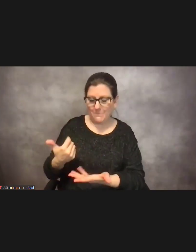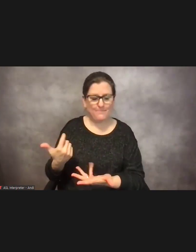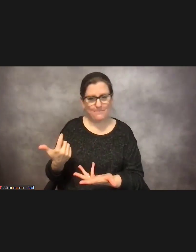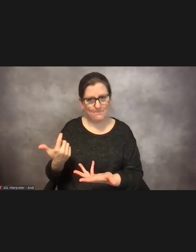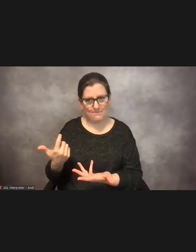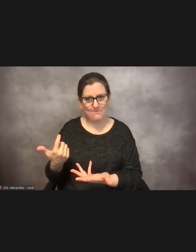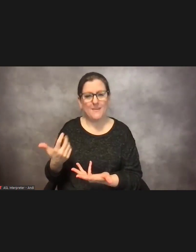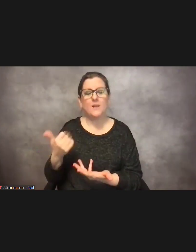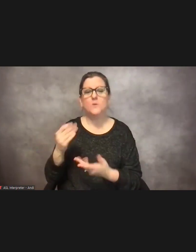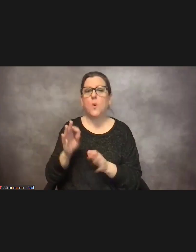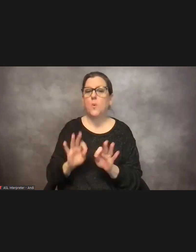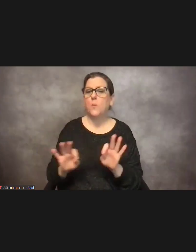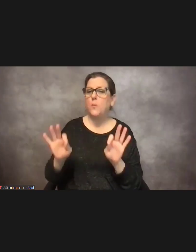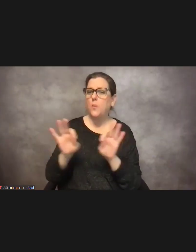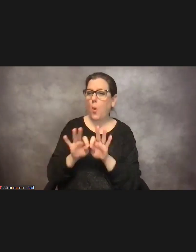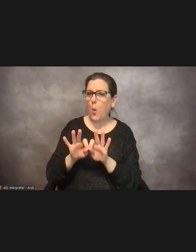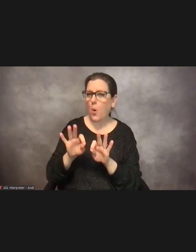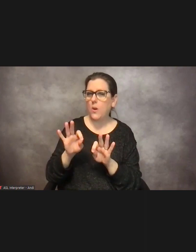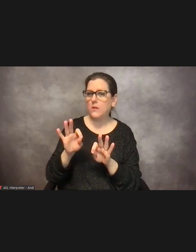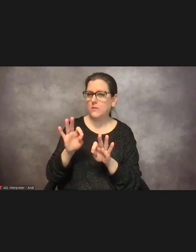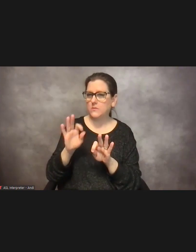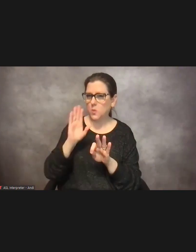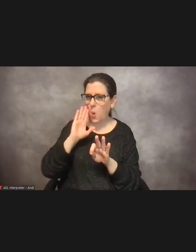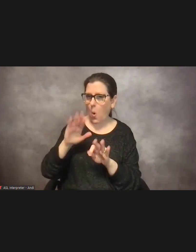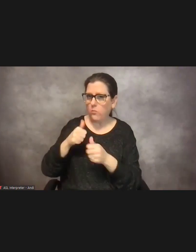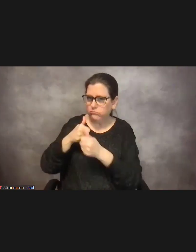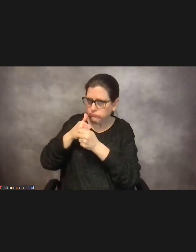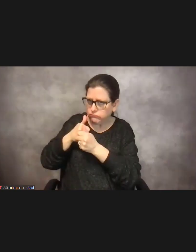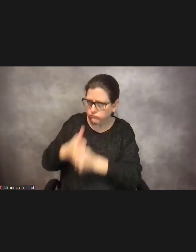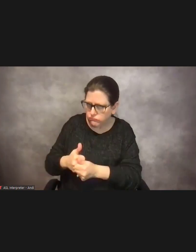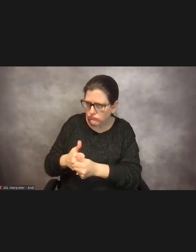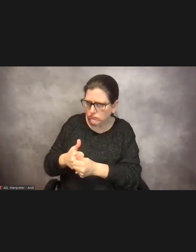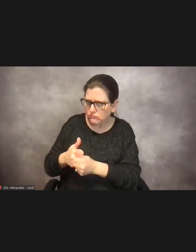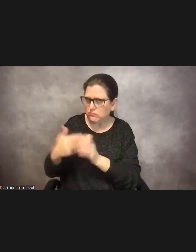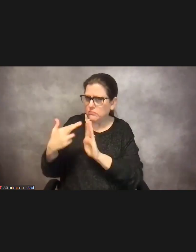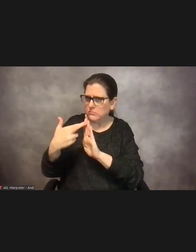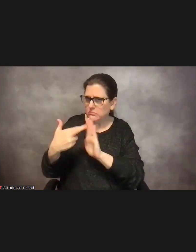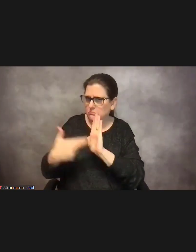tight grasp on the importance of adhering strictly to the guidelines